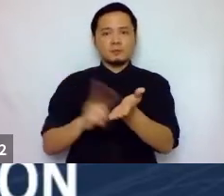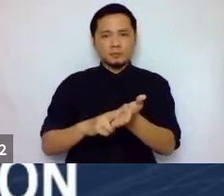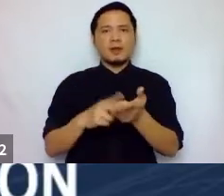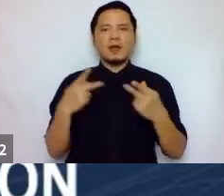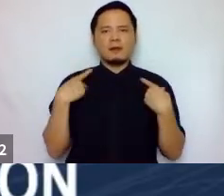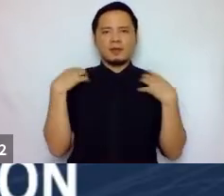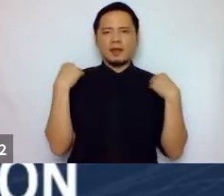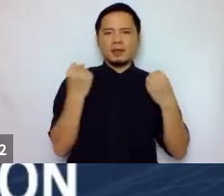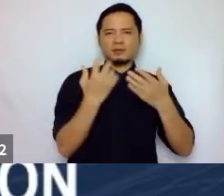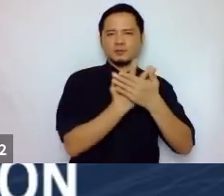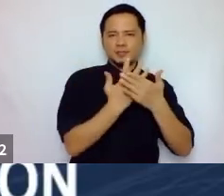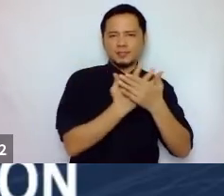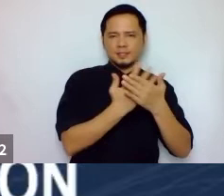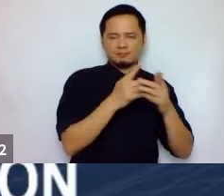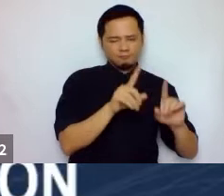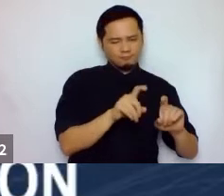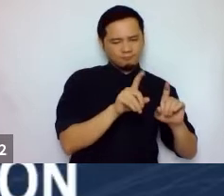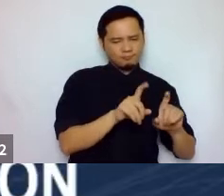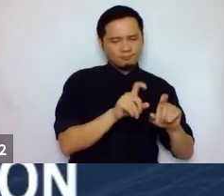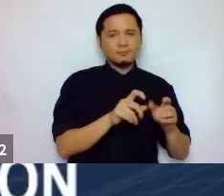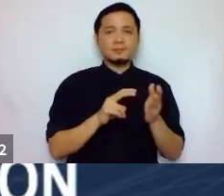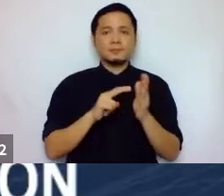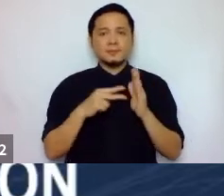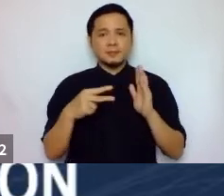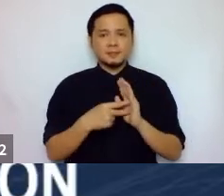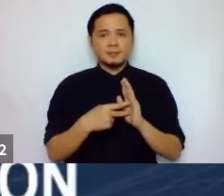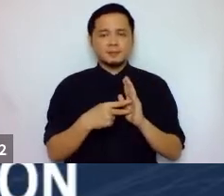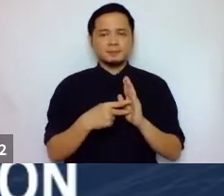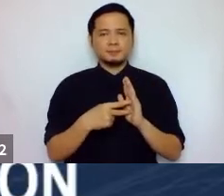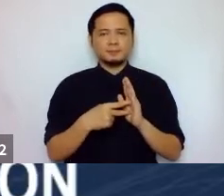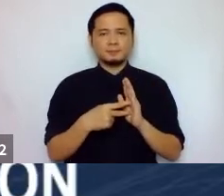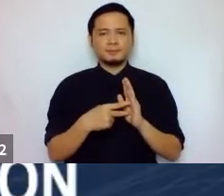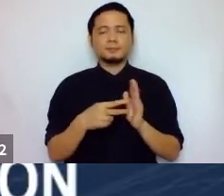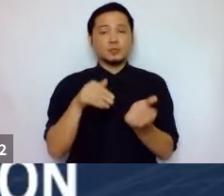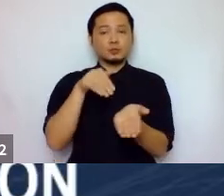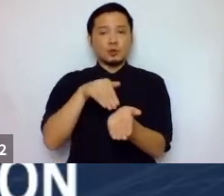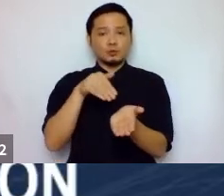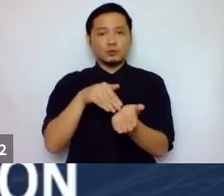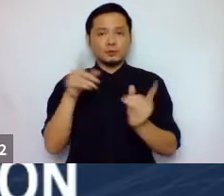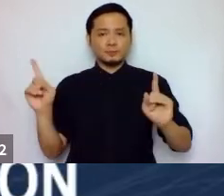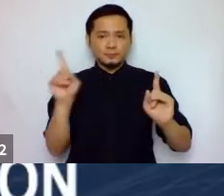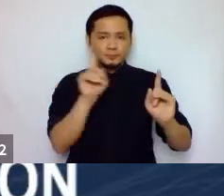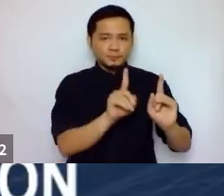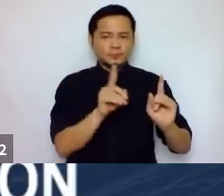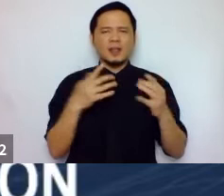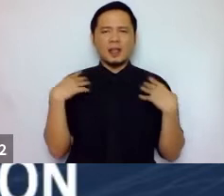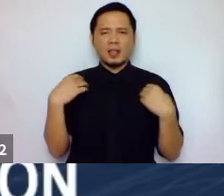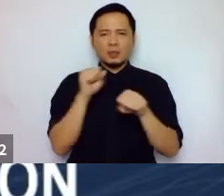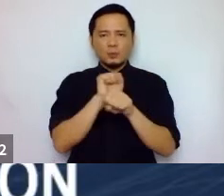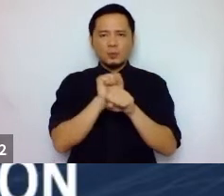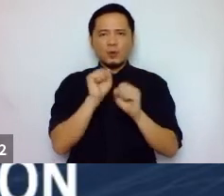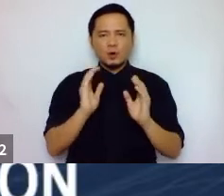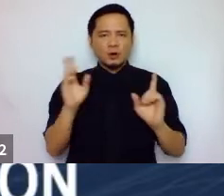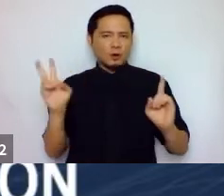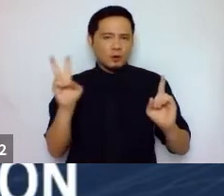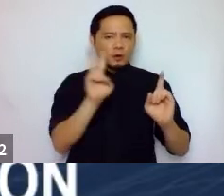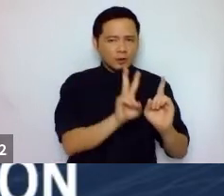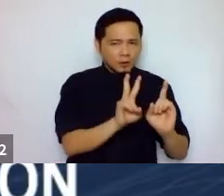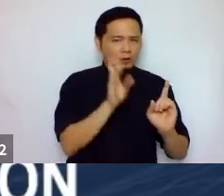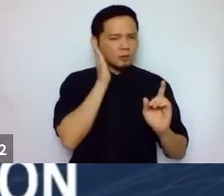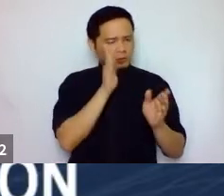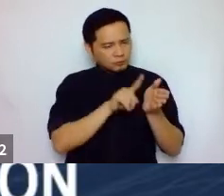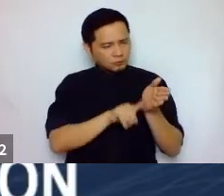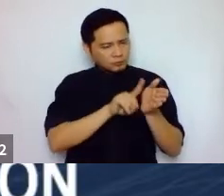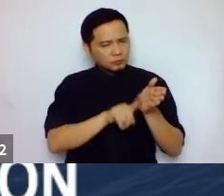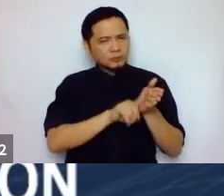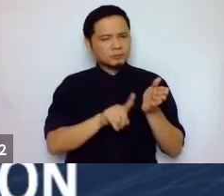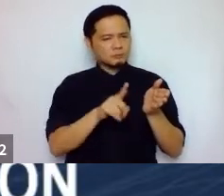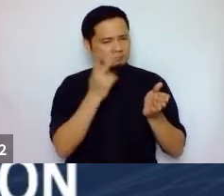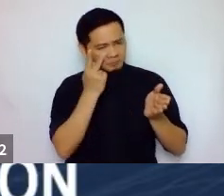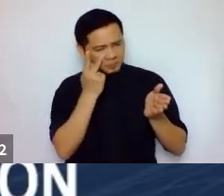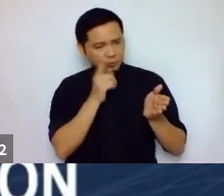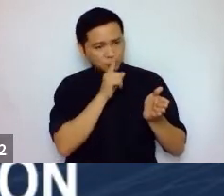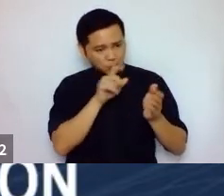Here our doctors or health workers check if we can be vaccinated.